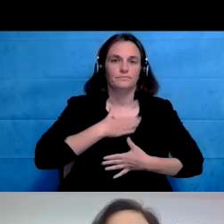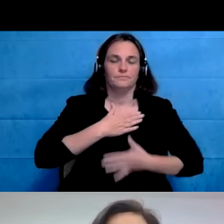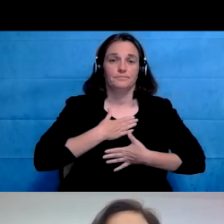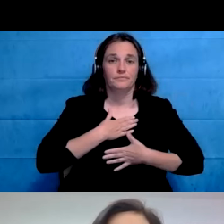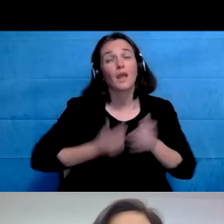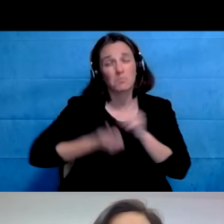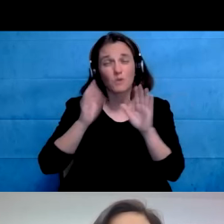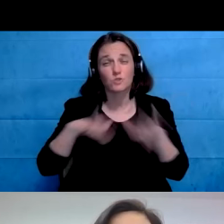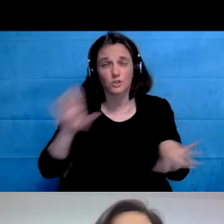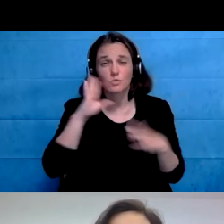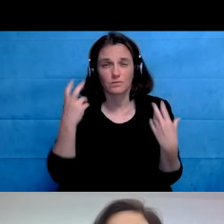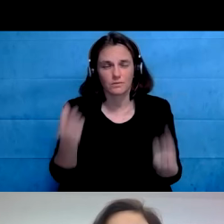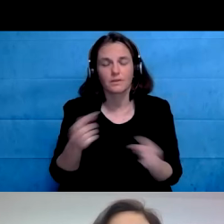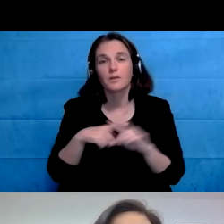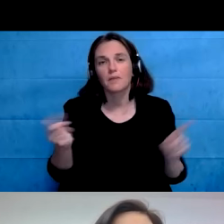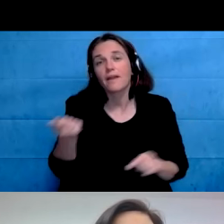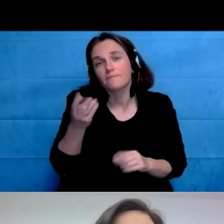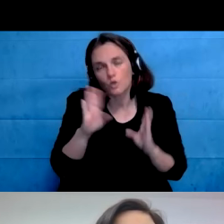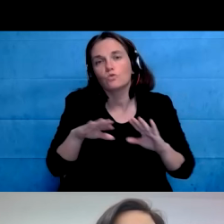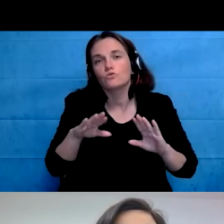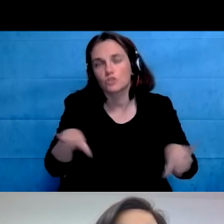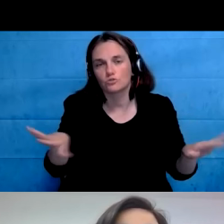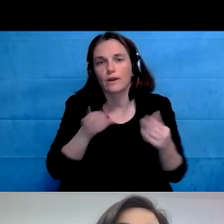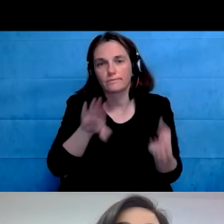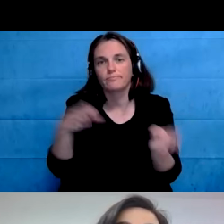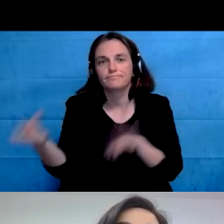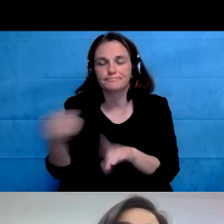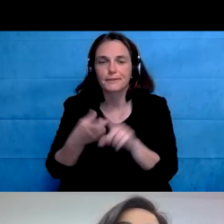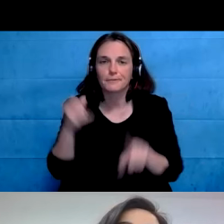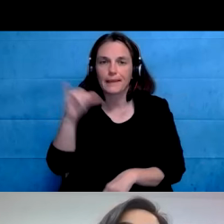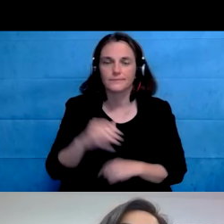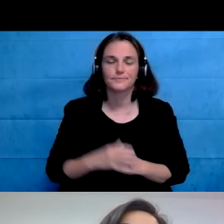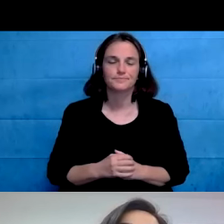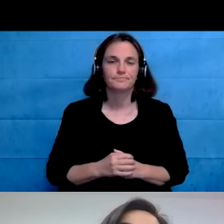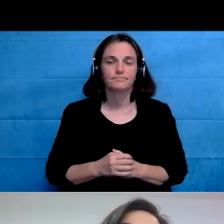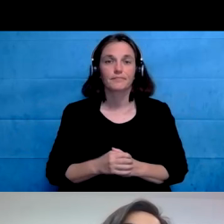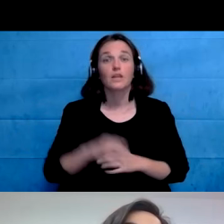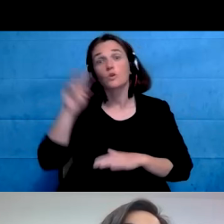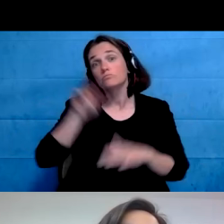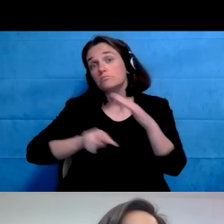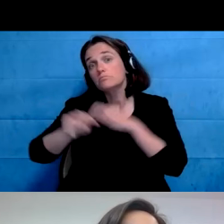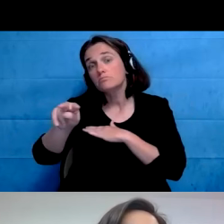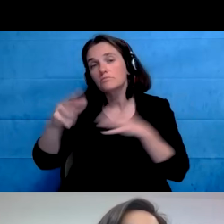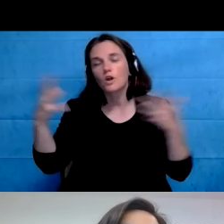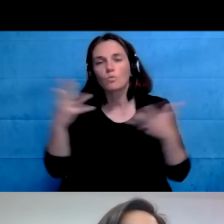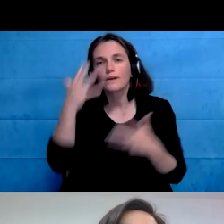but a few children have passed away from this disease. So looking forward, what does someone look like at three months?